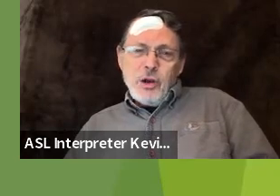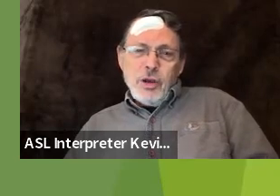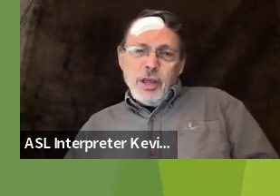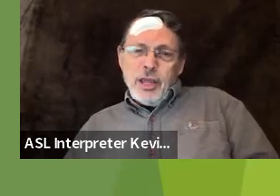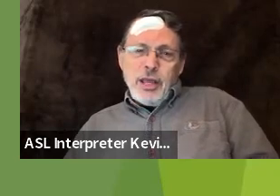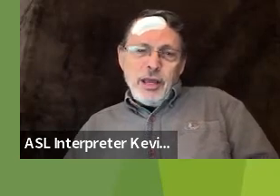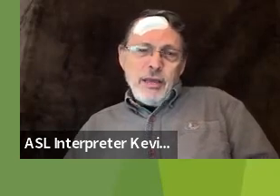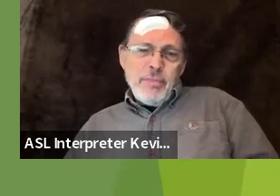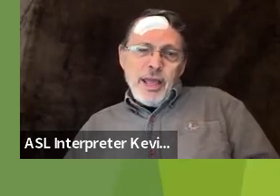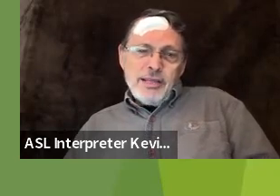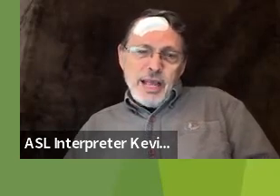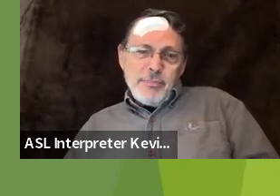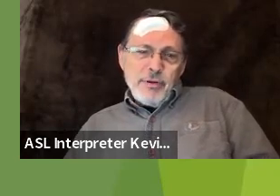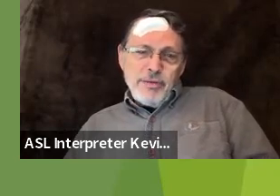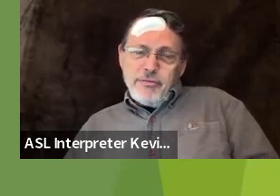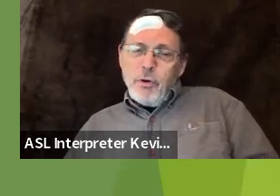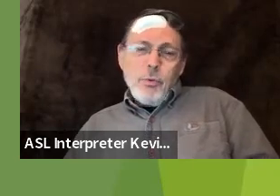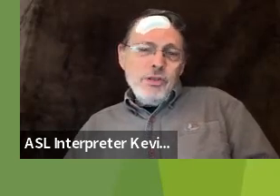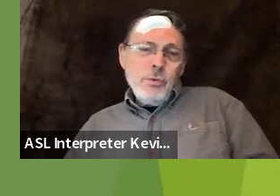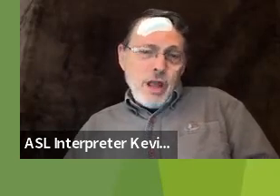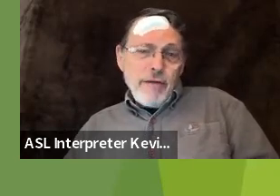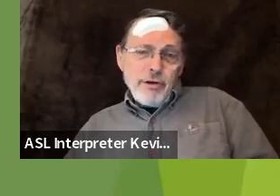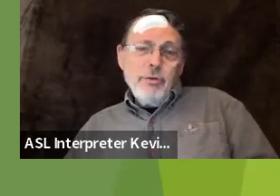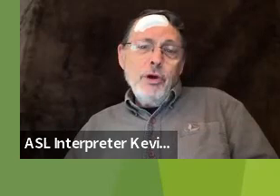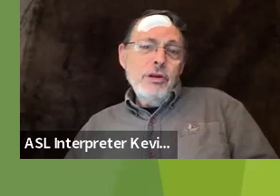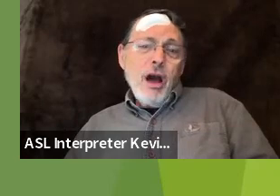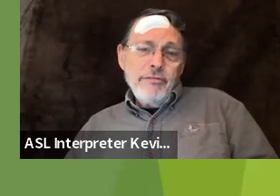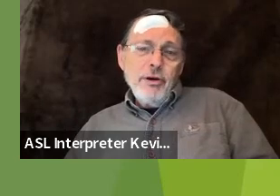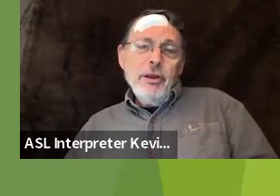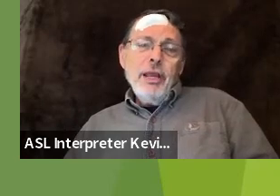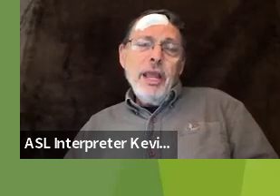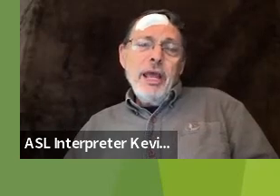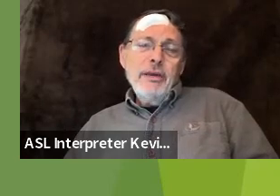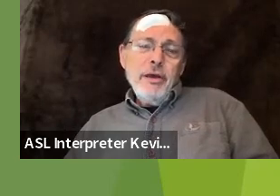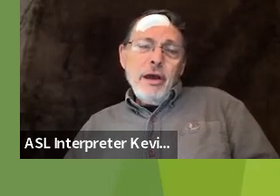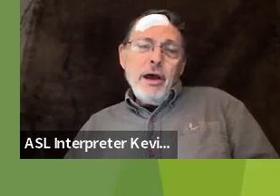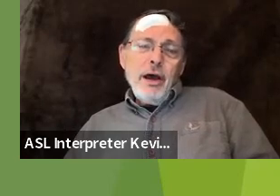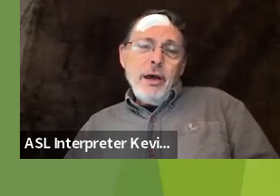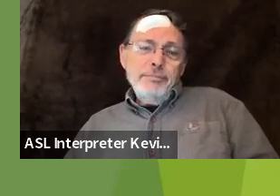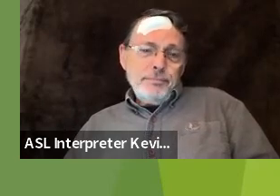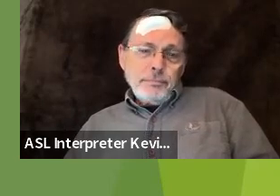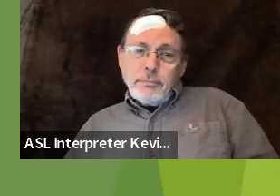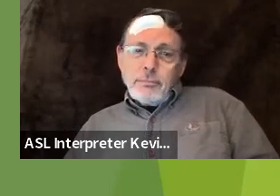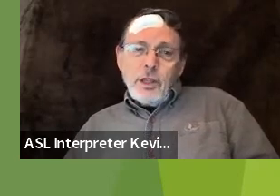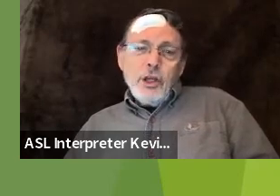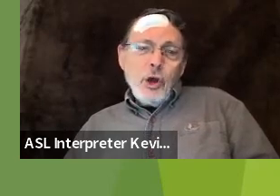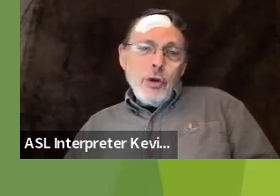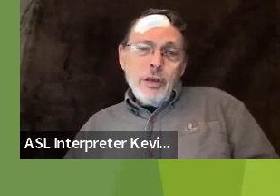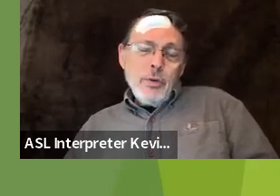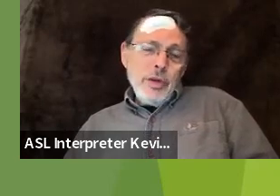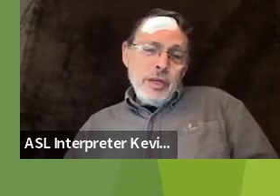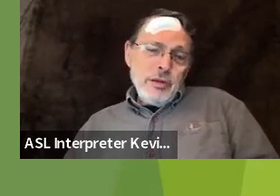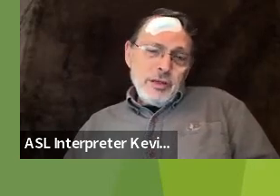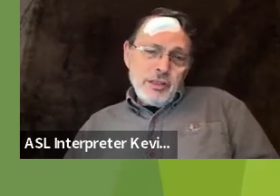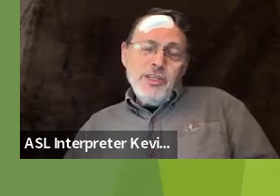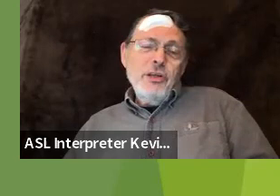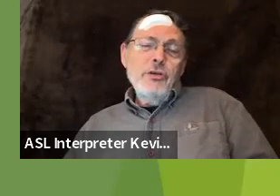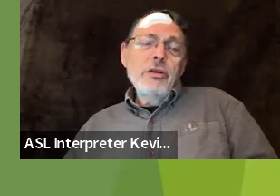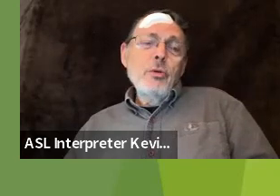So my example before was with cover, the word "cover," and, you know, we substituted the